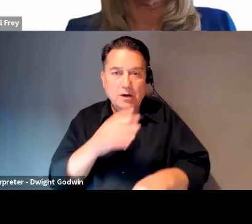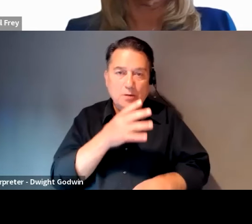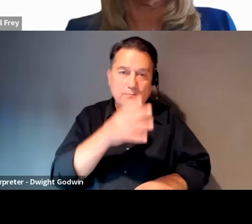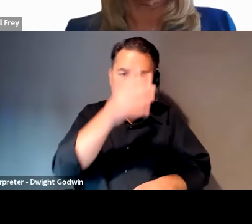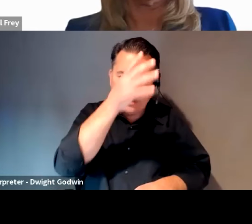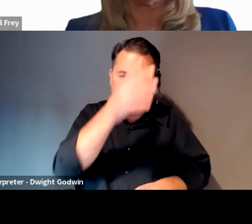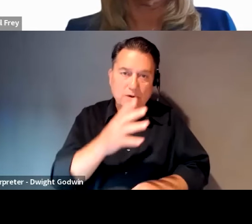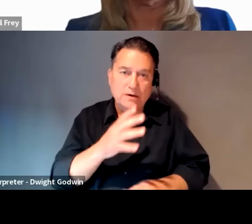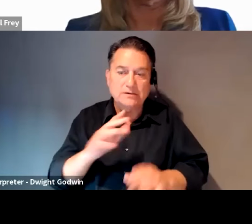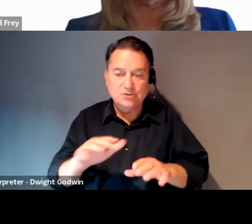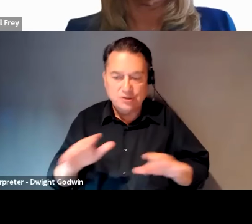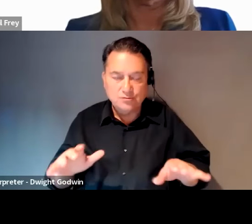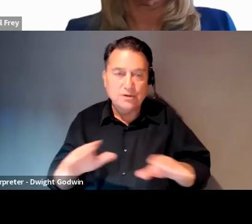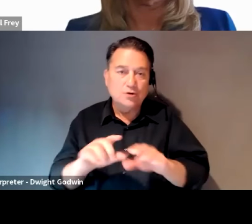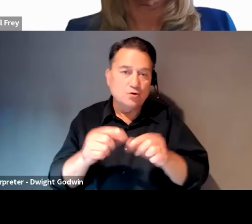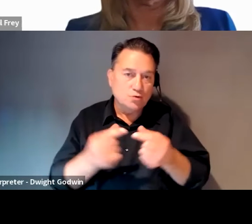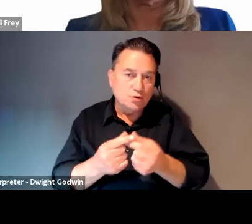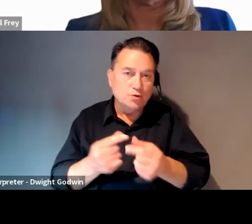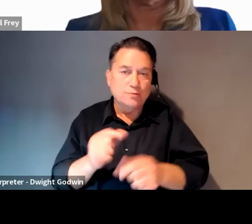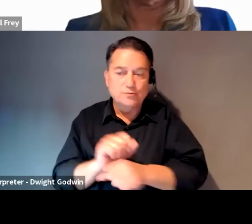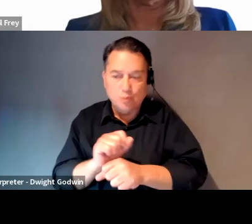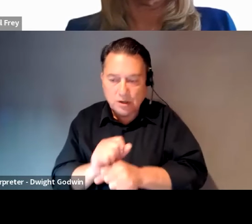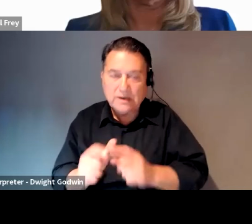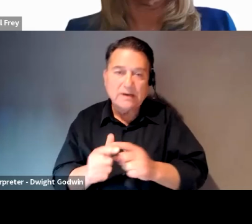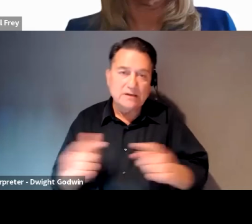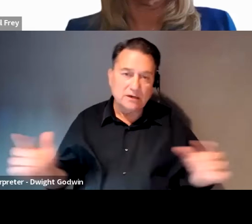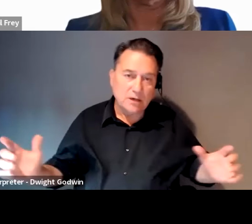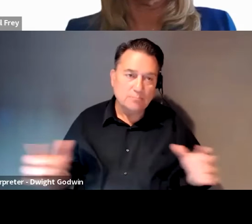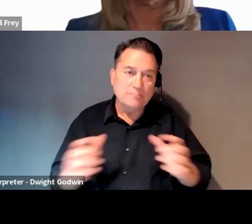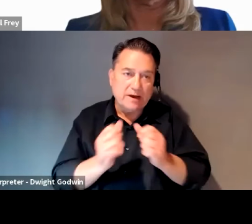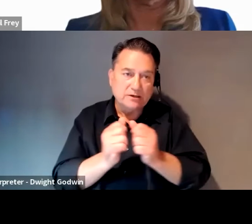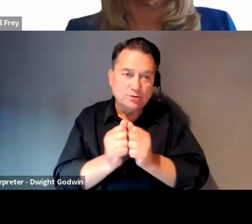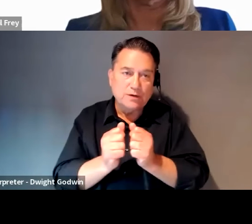doing work together, coming back together. And at least the way it's run in our community.